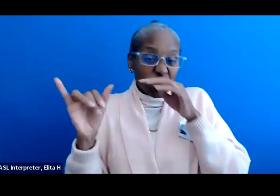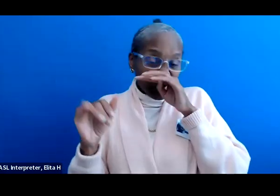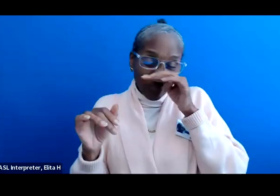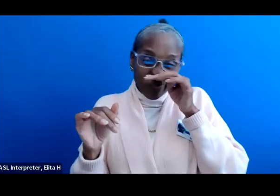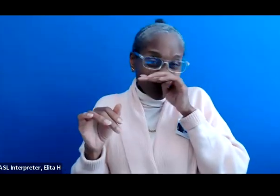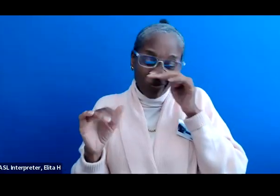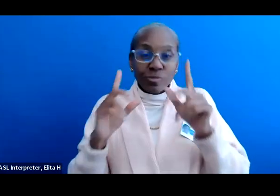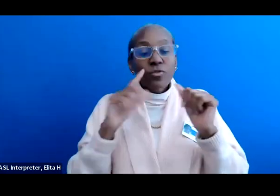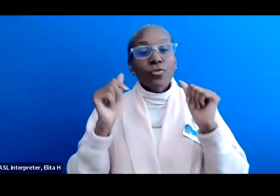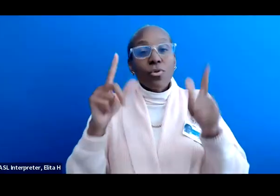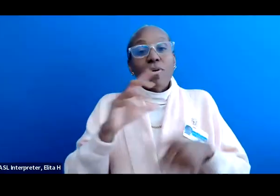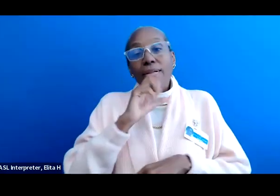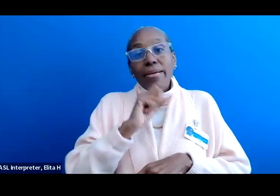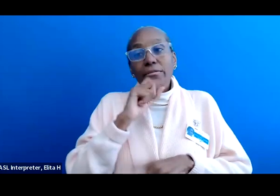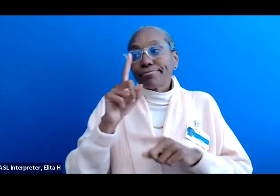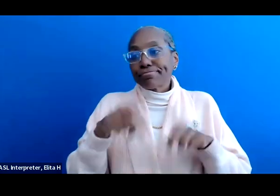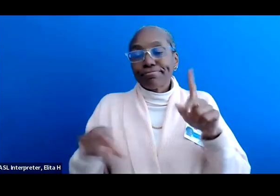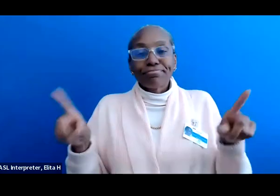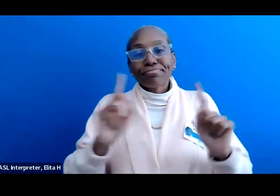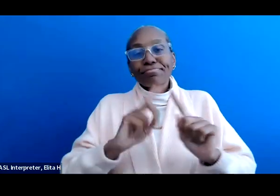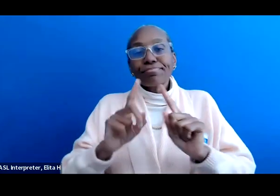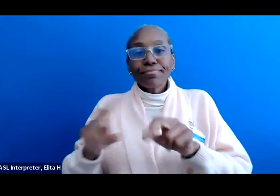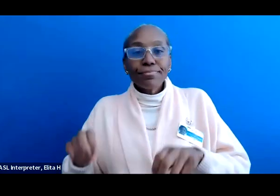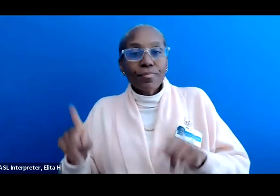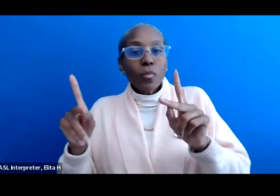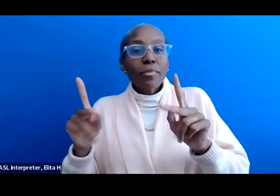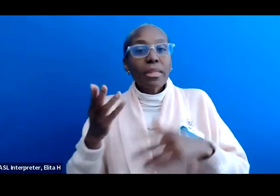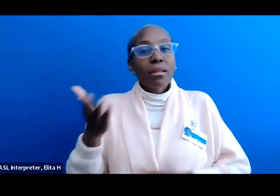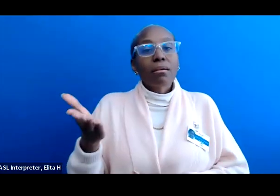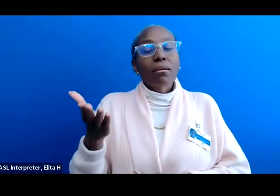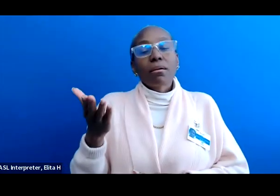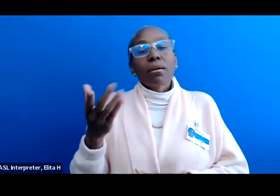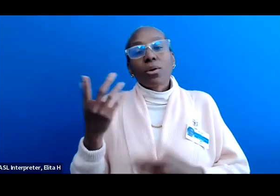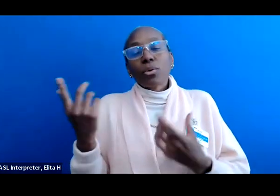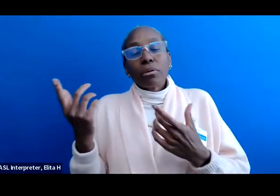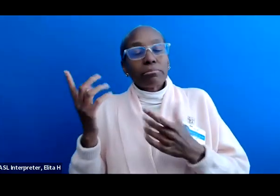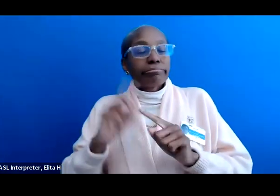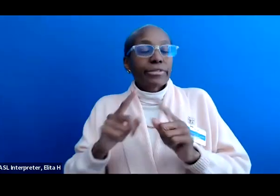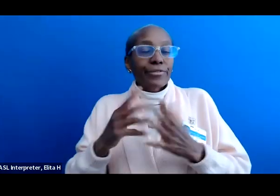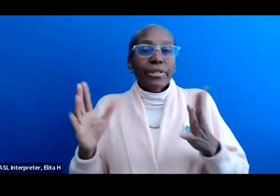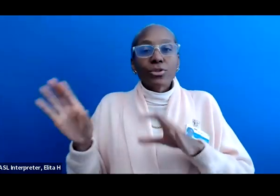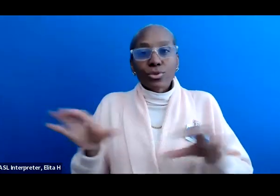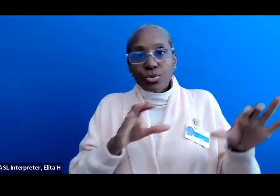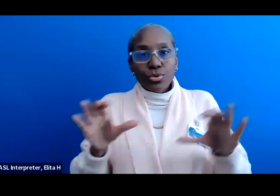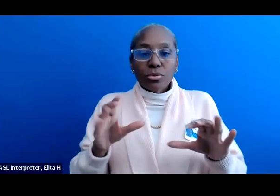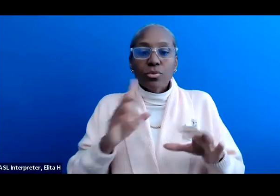It's for all ages and there's all kinds of opportunities, things to do. It's just, it's just really interesting.